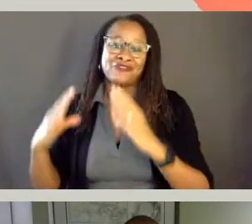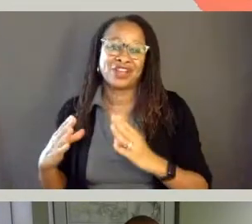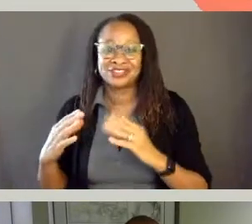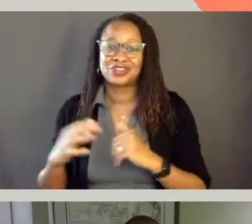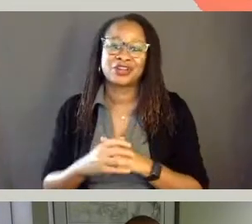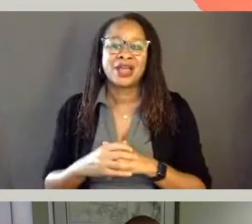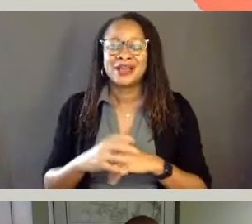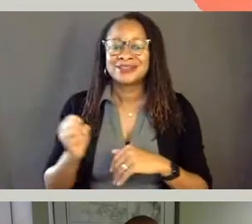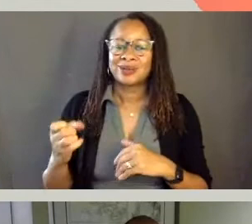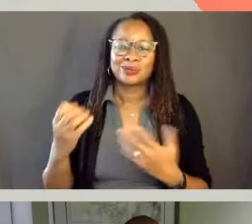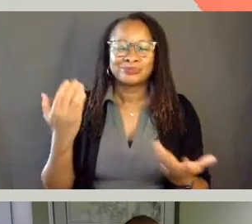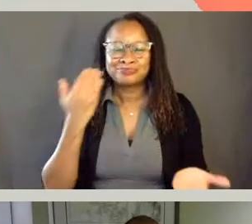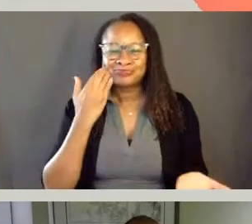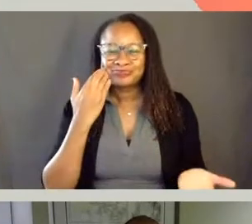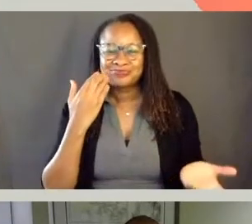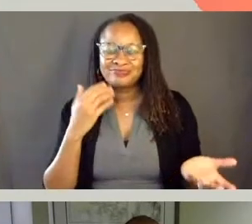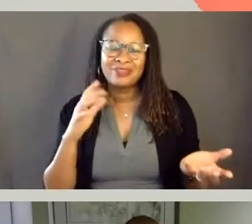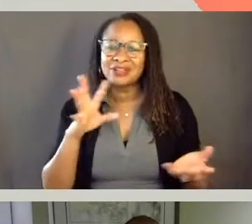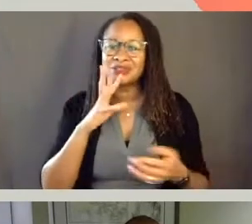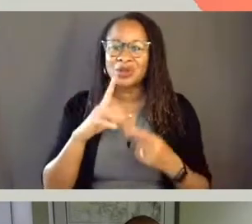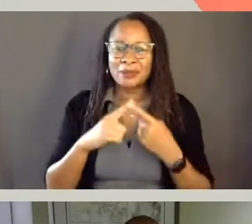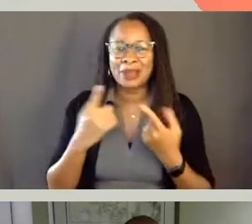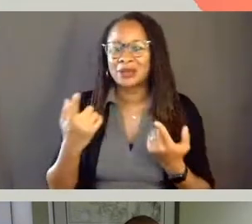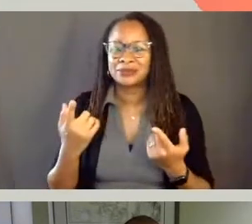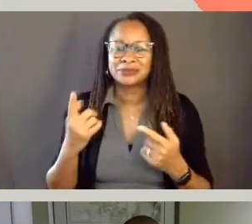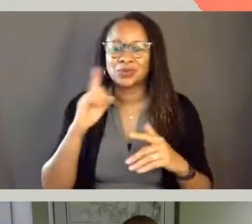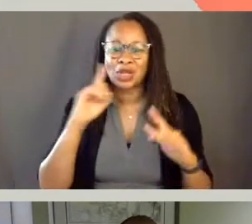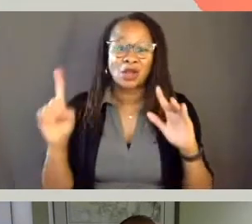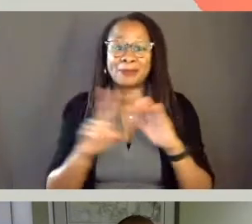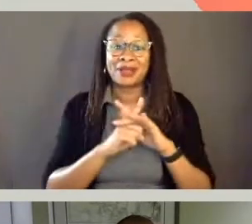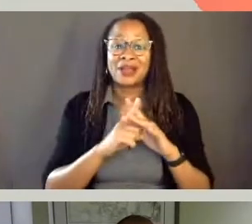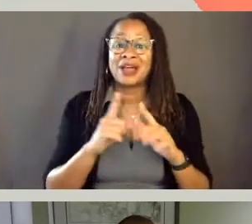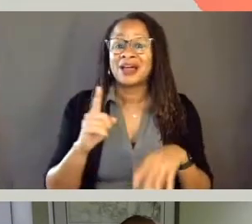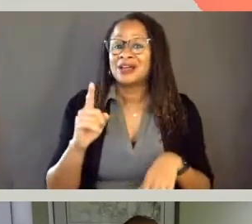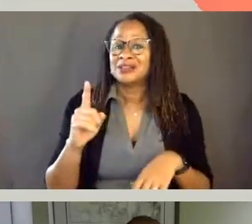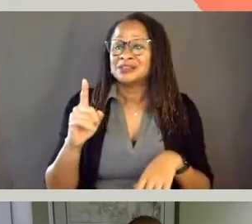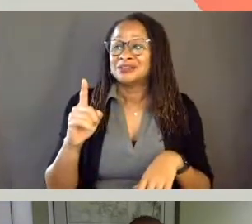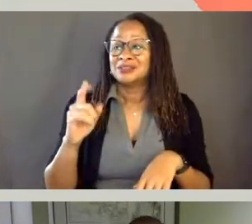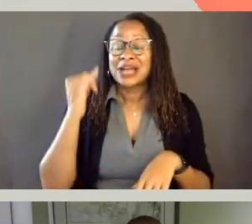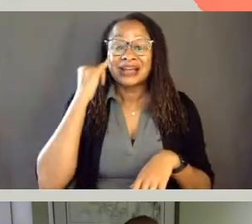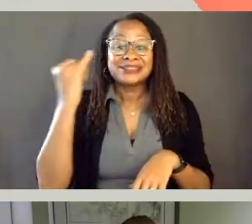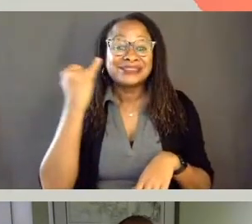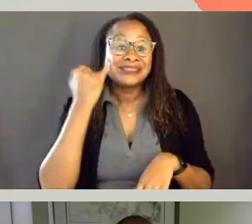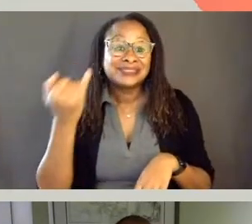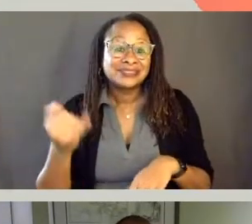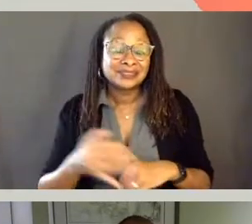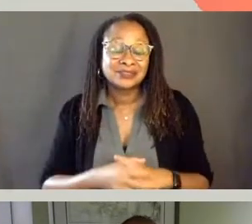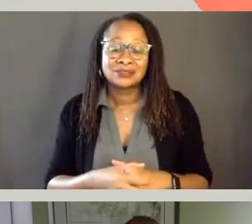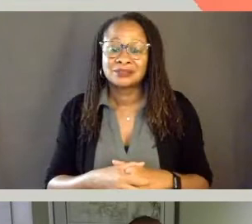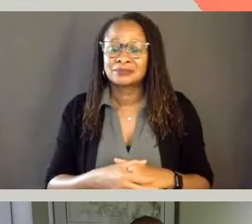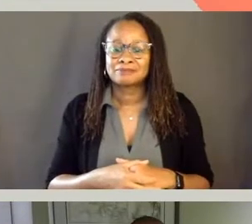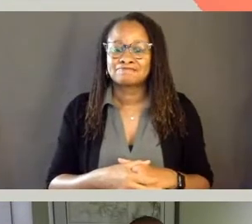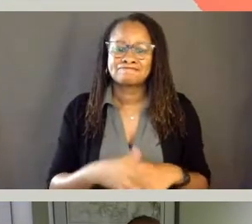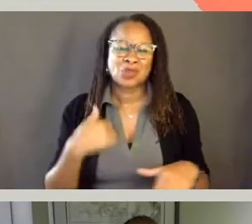was talking about, we kind of came up with this idea that, you know, we don't want to do that.